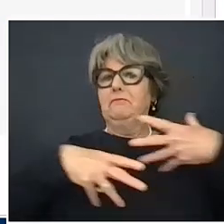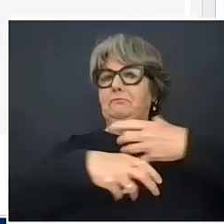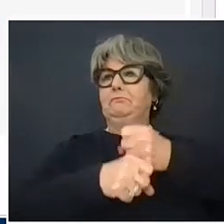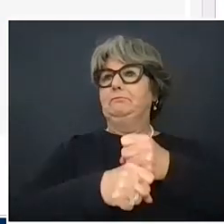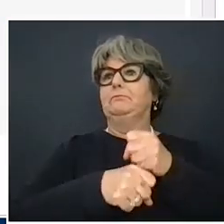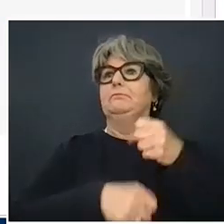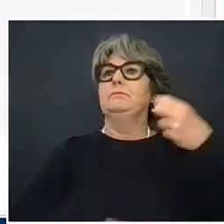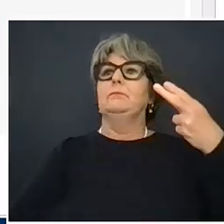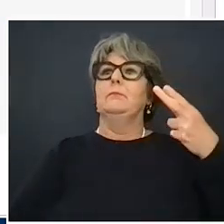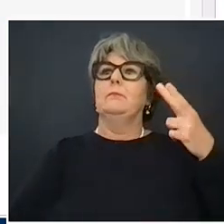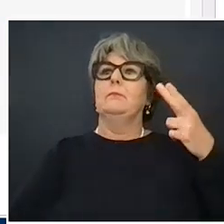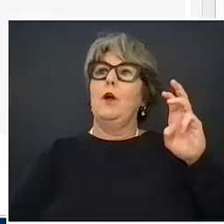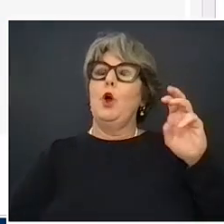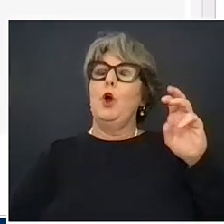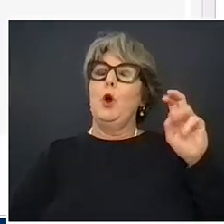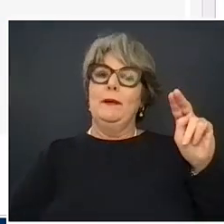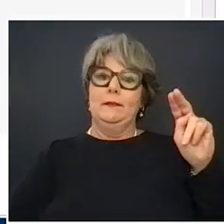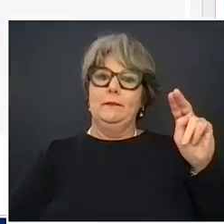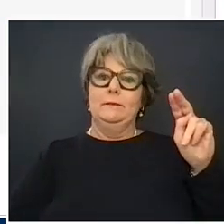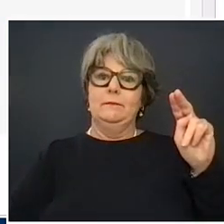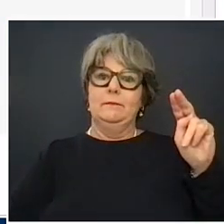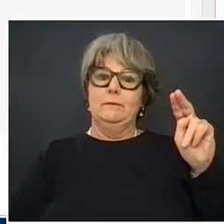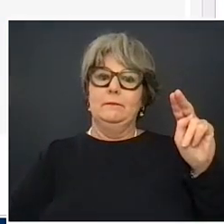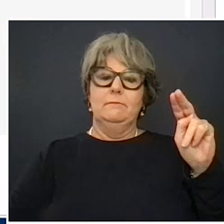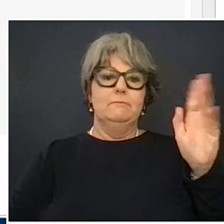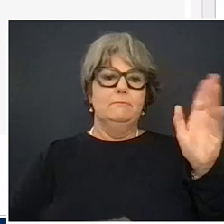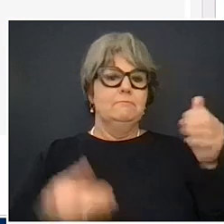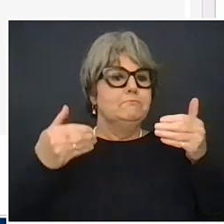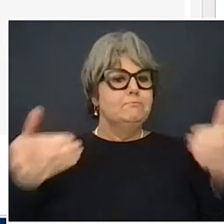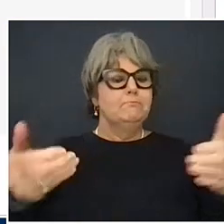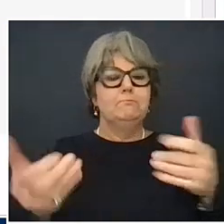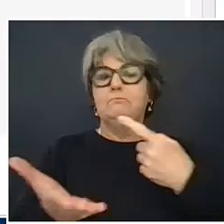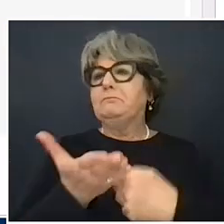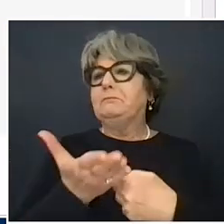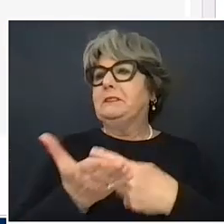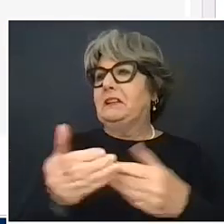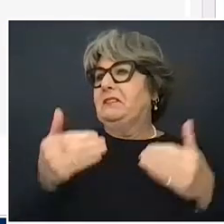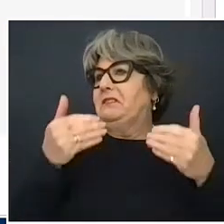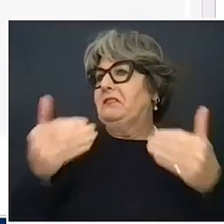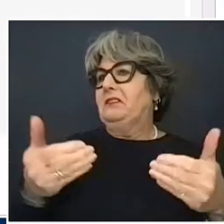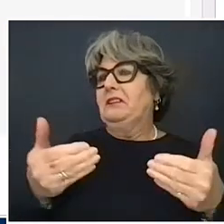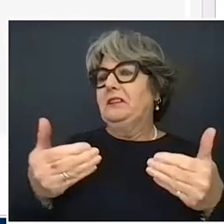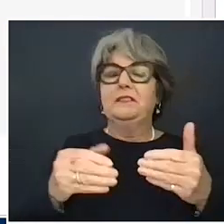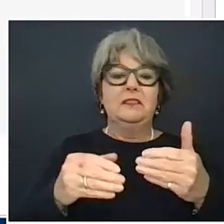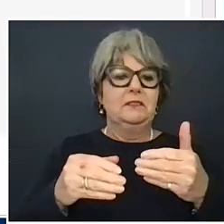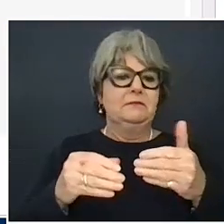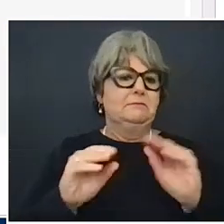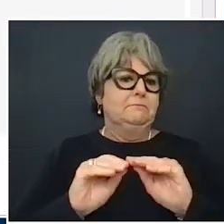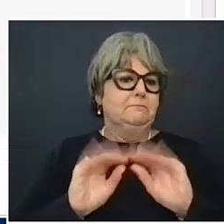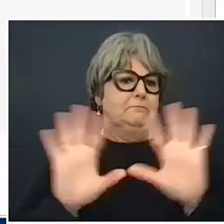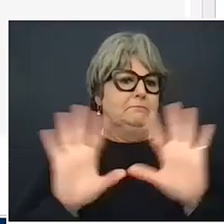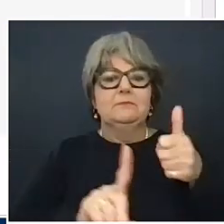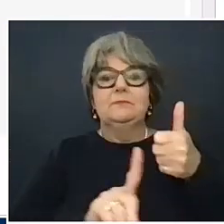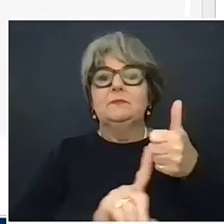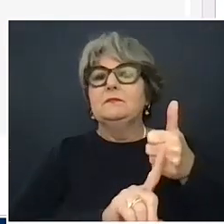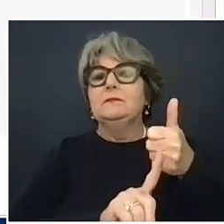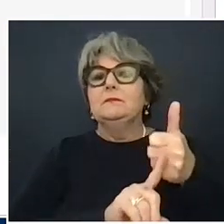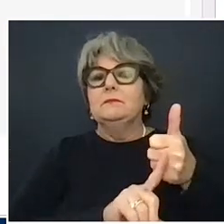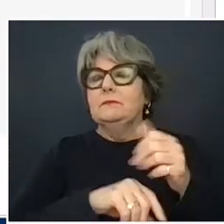Yeah, we can actually just go straight into discussion. It's pretty self-explanatory. You know, if- you know, we're asking for a